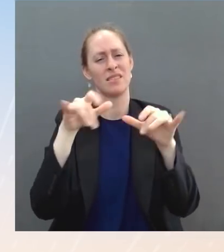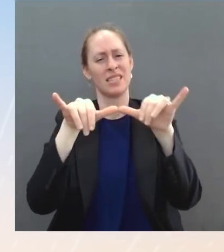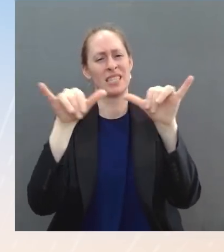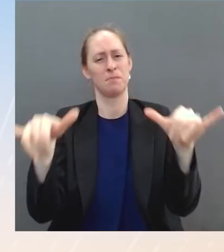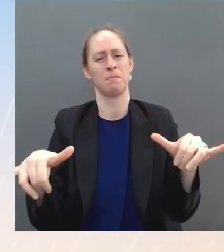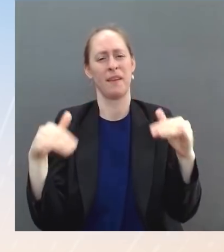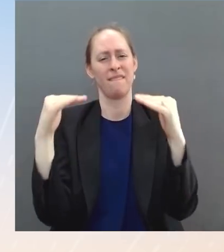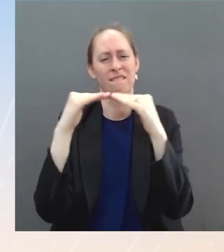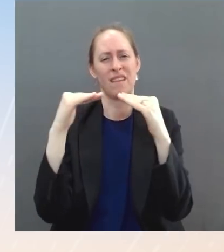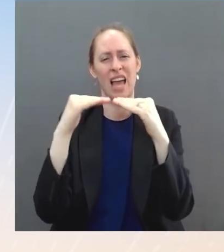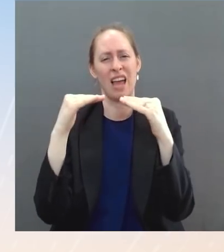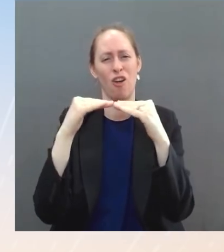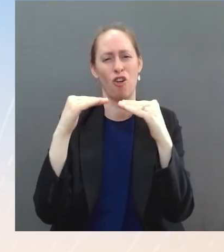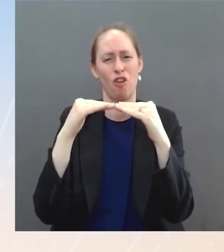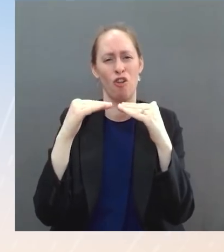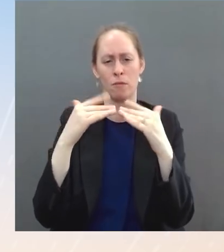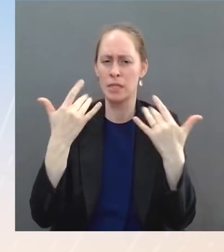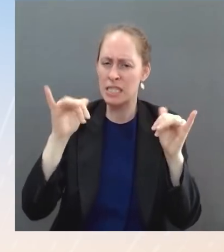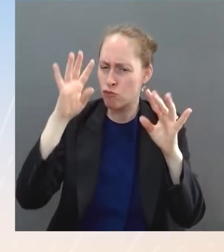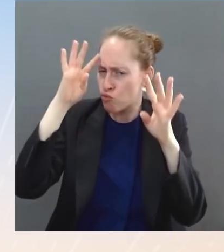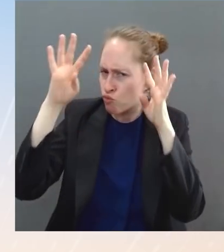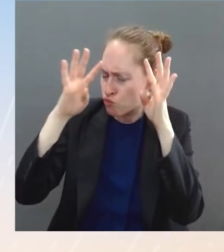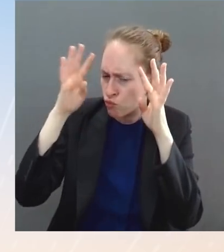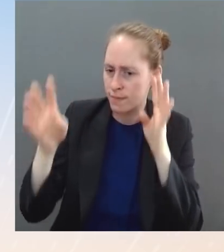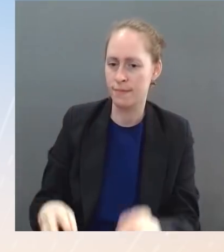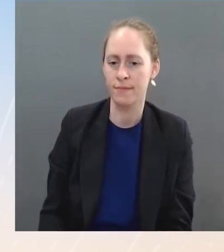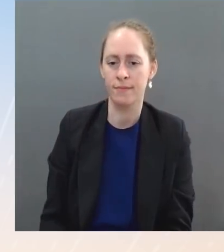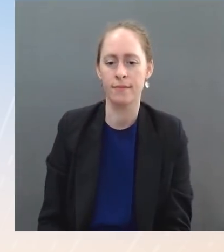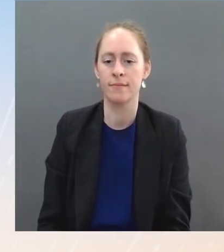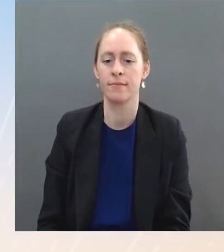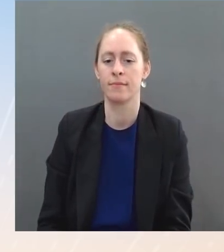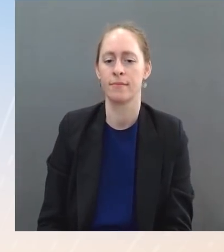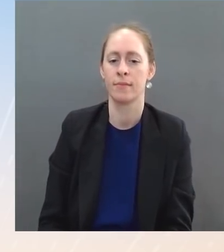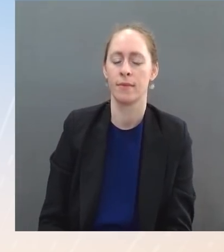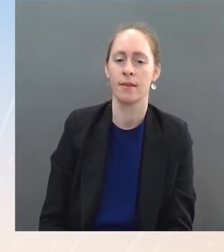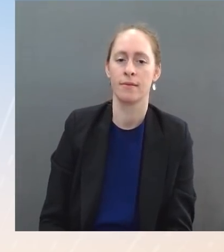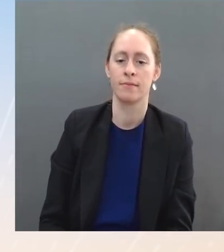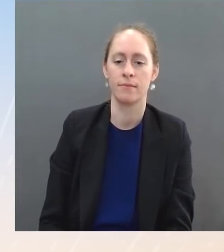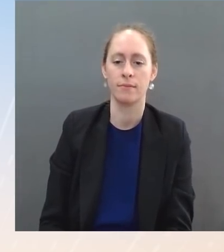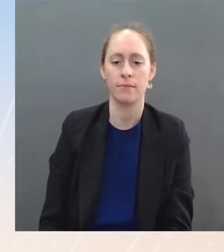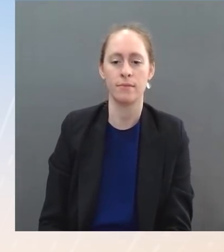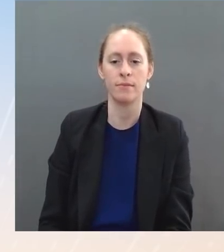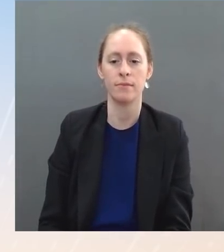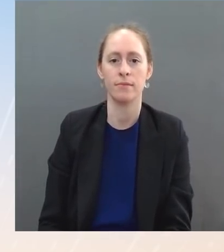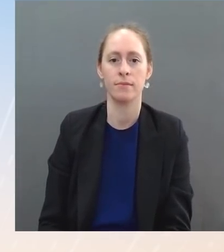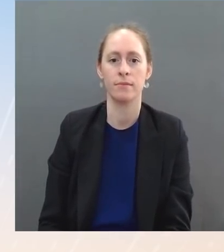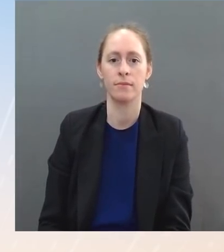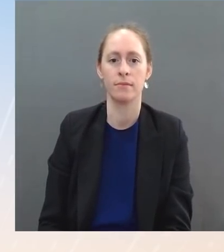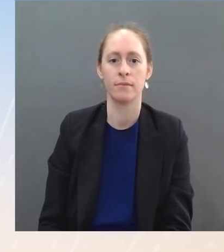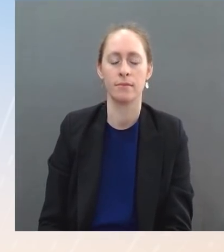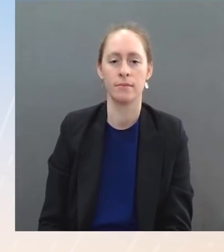It seemed U.S. senators have written President Biden, urging him to designate Cameroon for TPS.